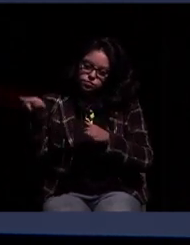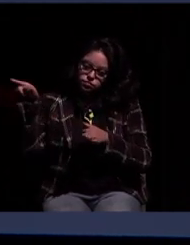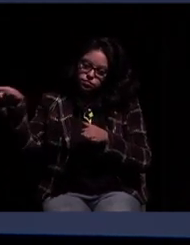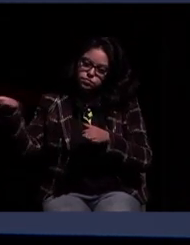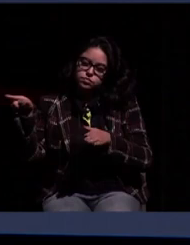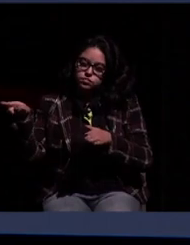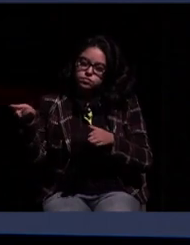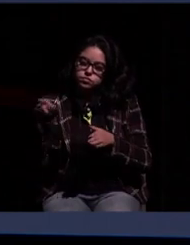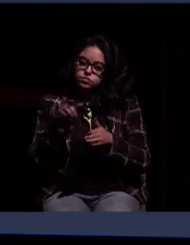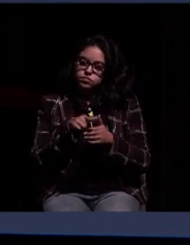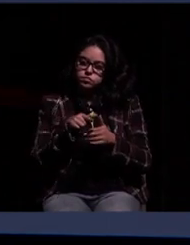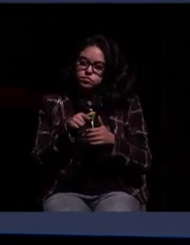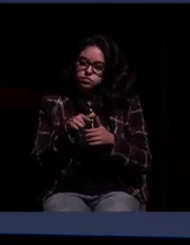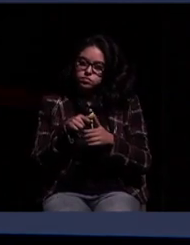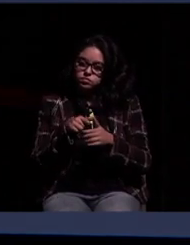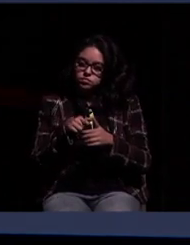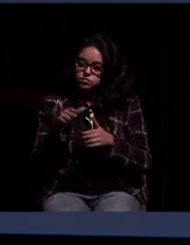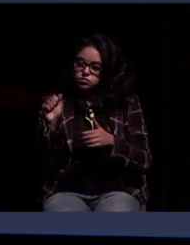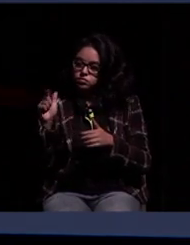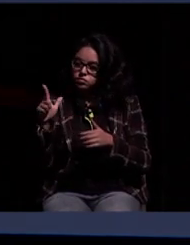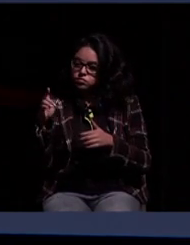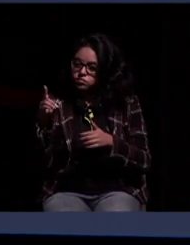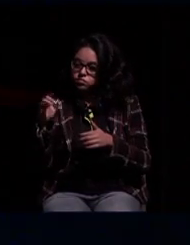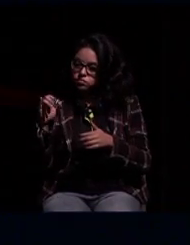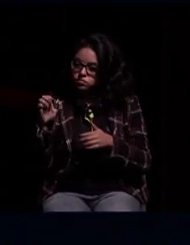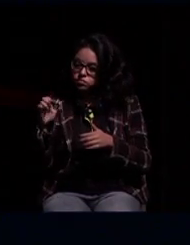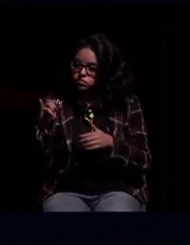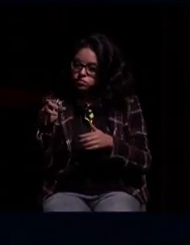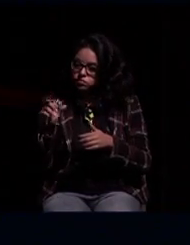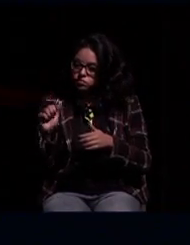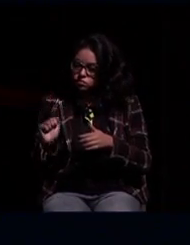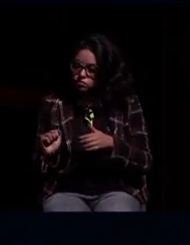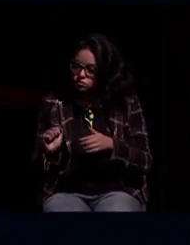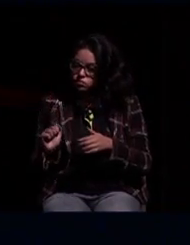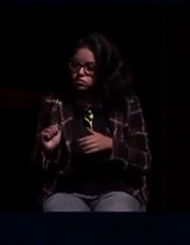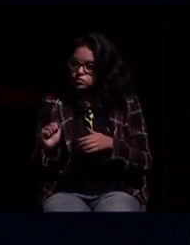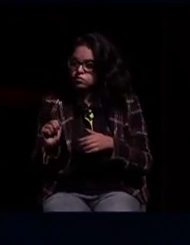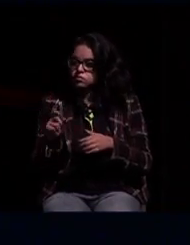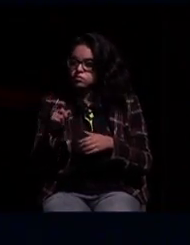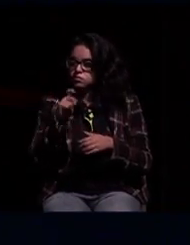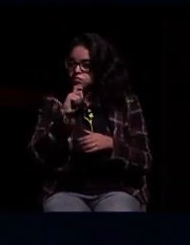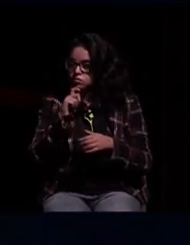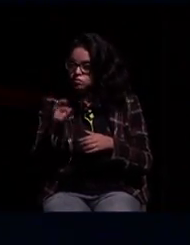in a village named Vila Verde do Ficalho, that is on the border and is the last...